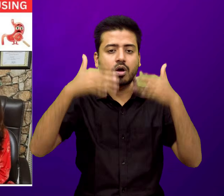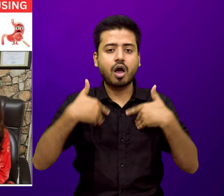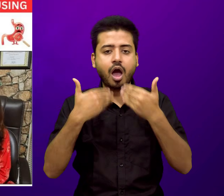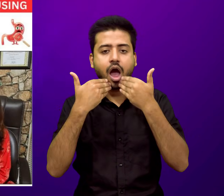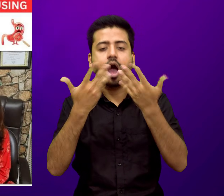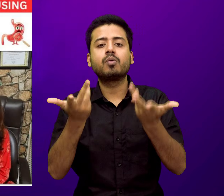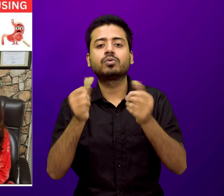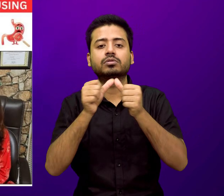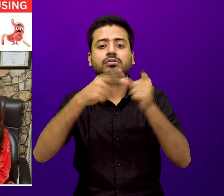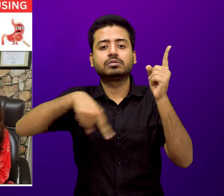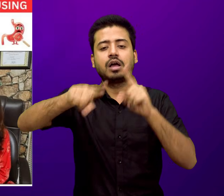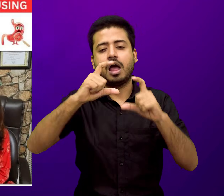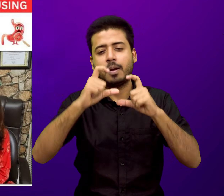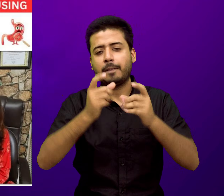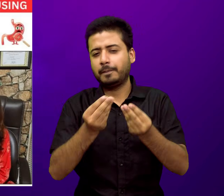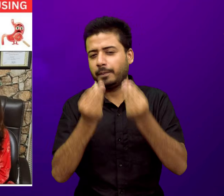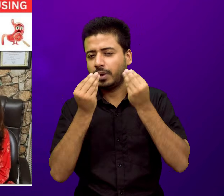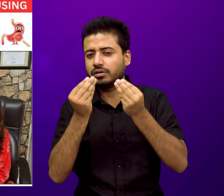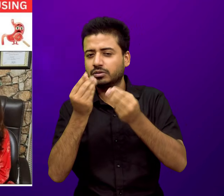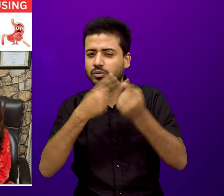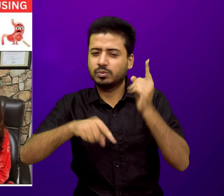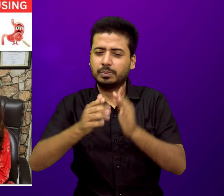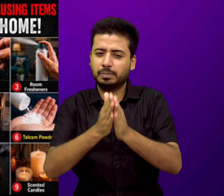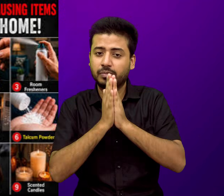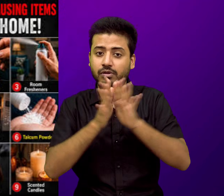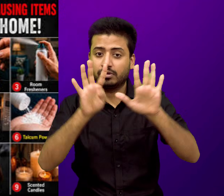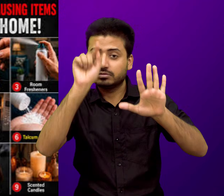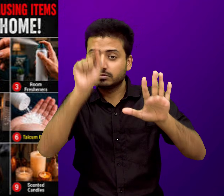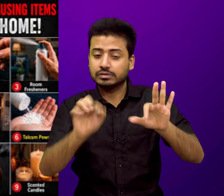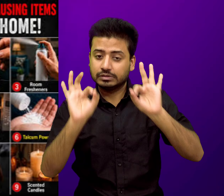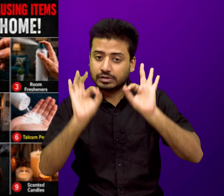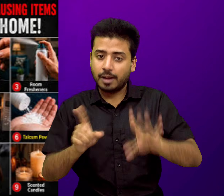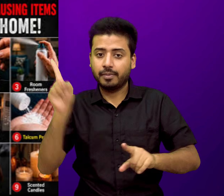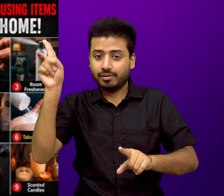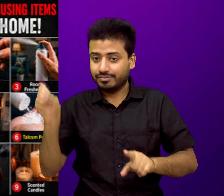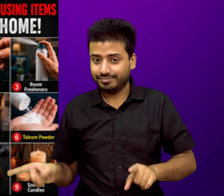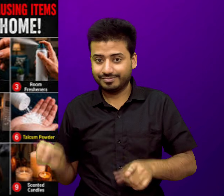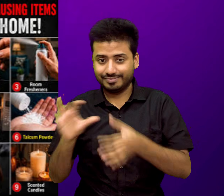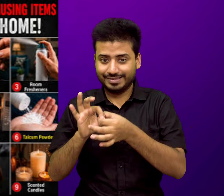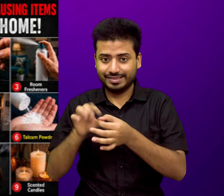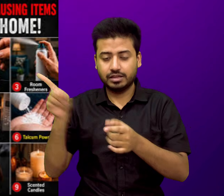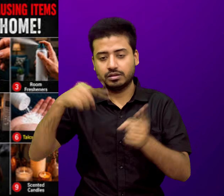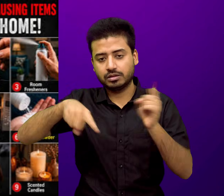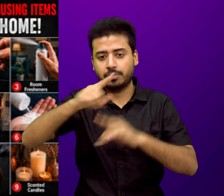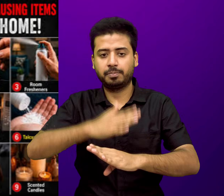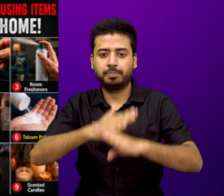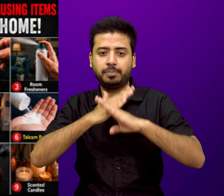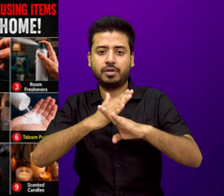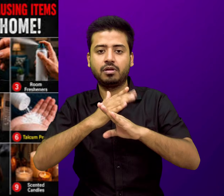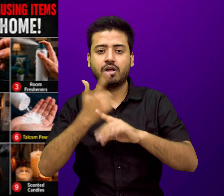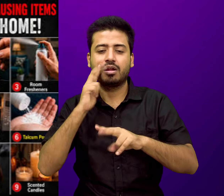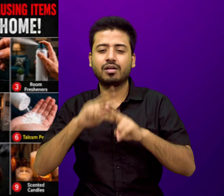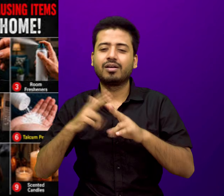and surfaces, lingering with toxic compounds. Moldy spices. Damp or old spices can harbor